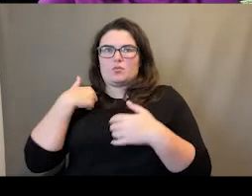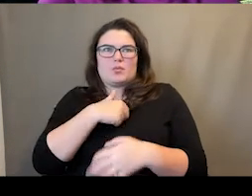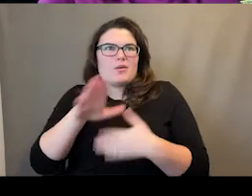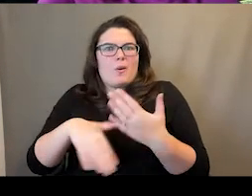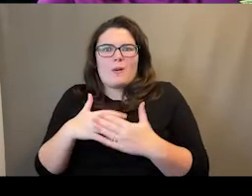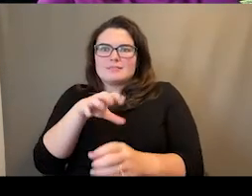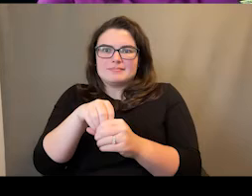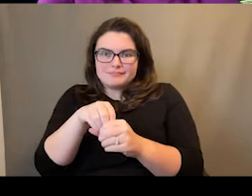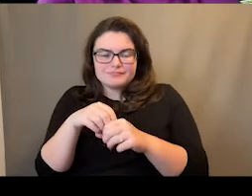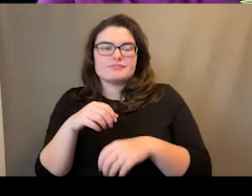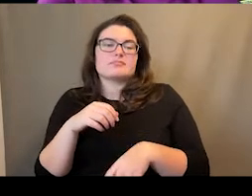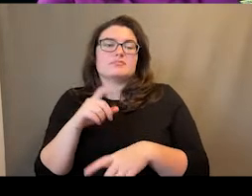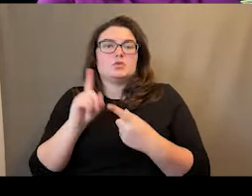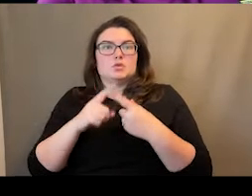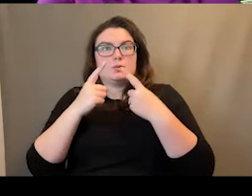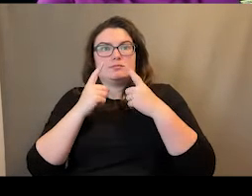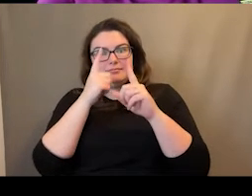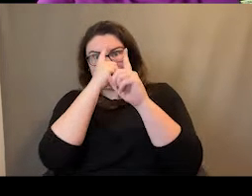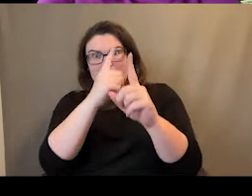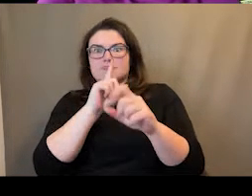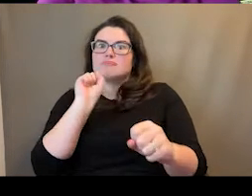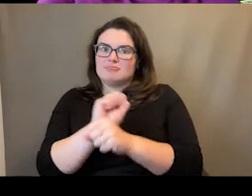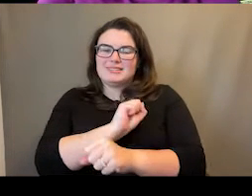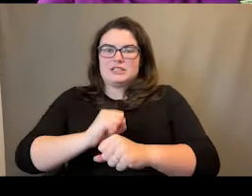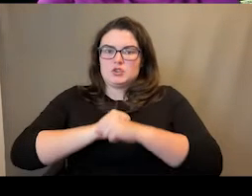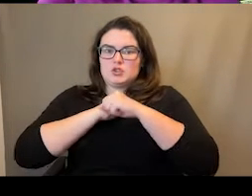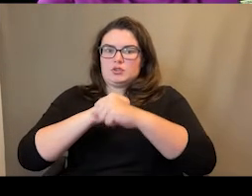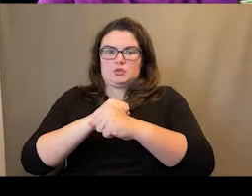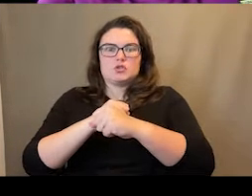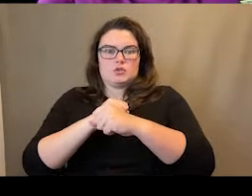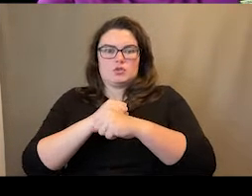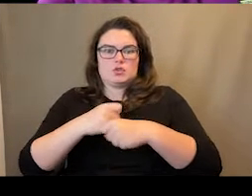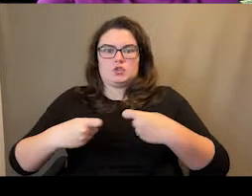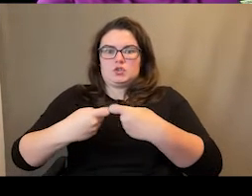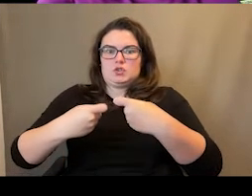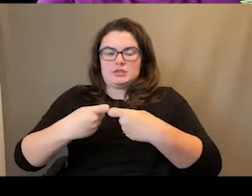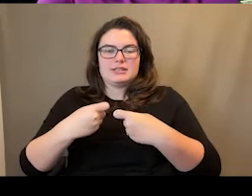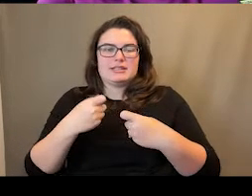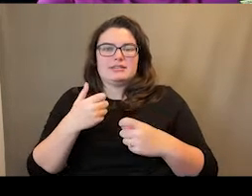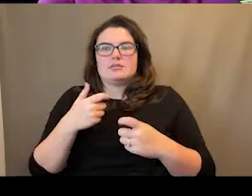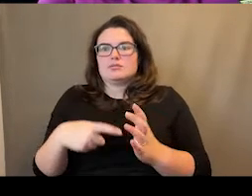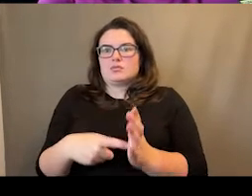To achieve a truly secure cyberspace, it requires, of course, addressing both challenging scientific